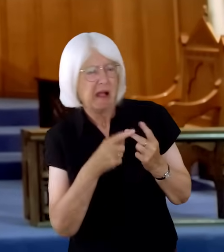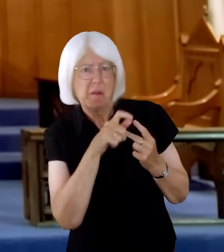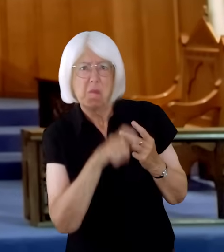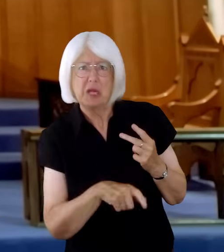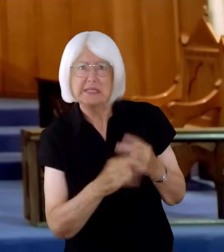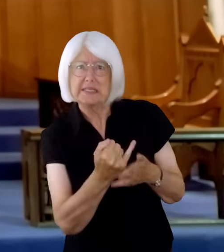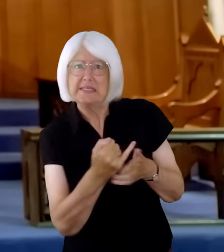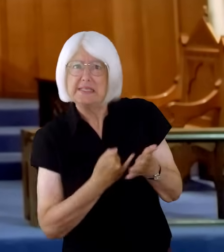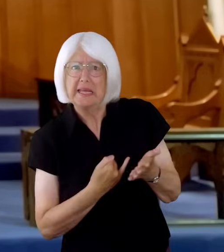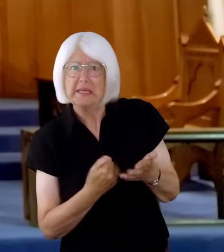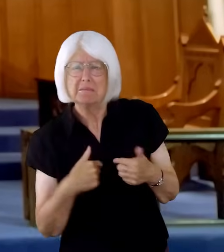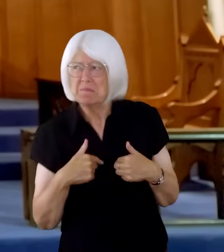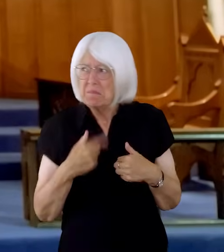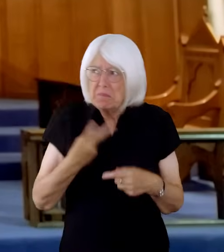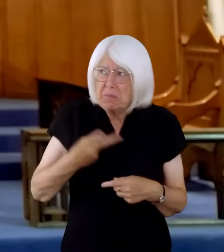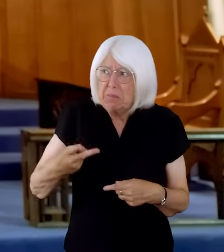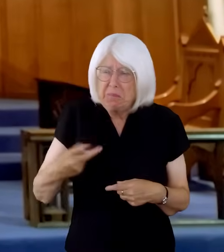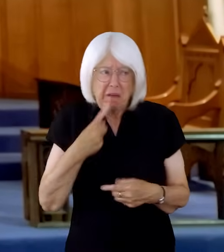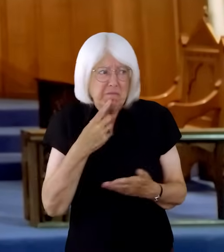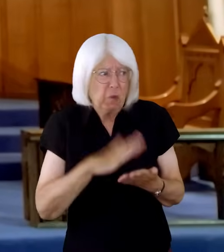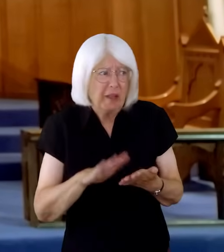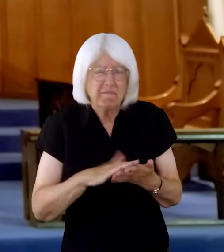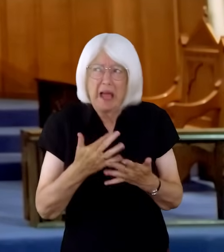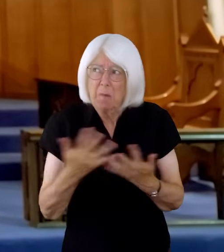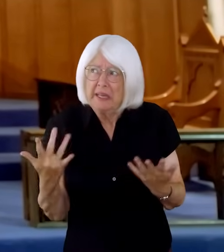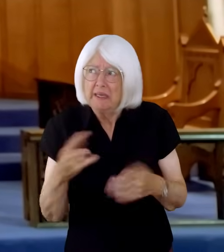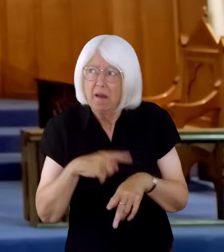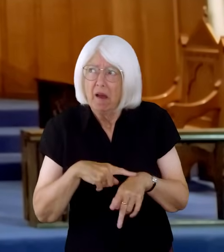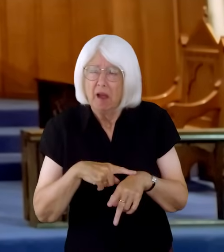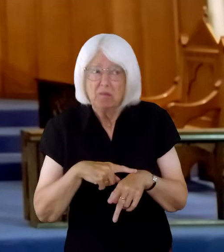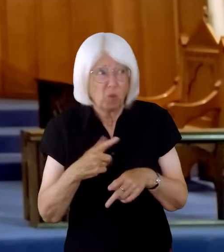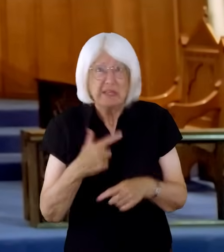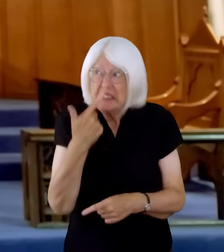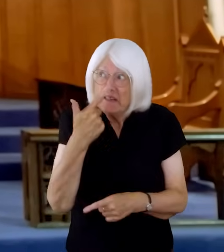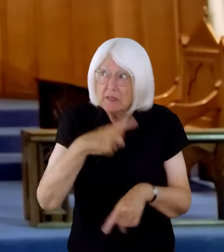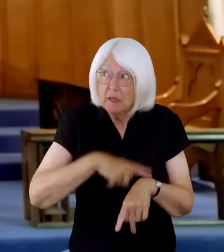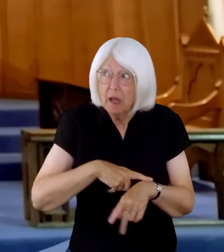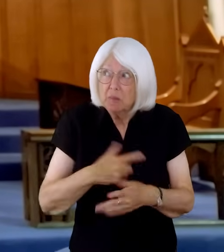of the church sins against me, how often should I forgive? As many as seven times?